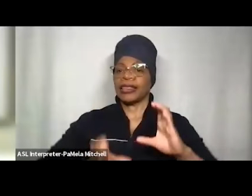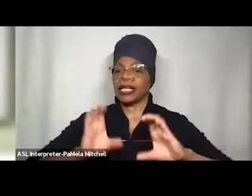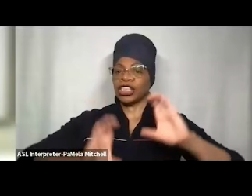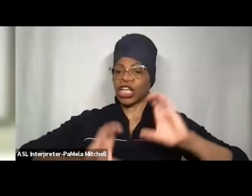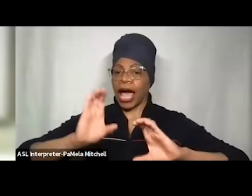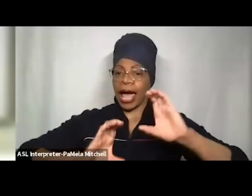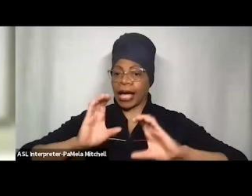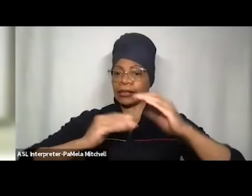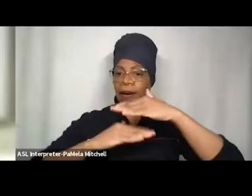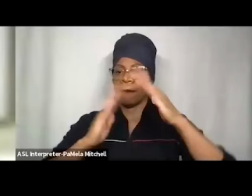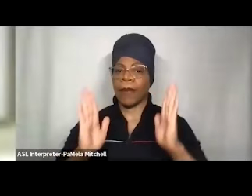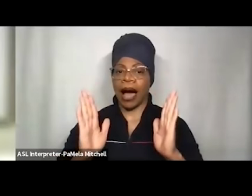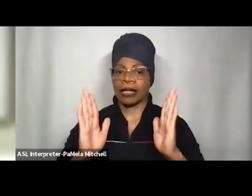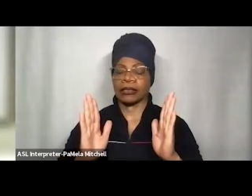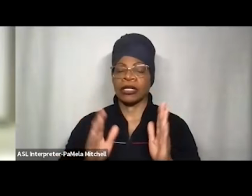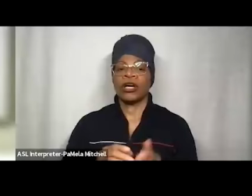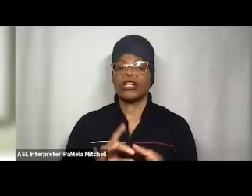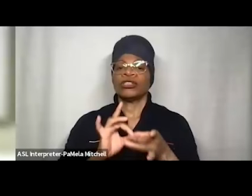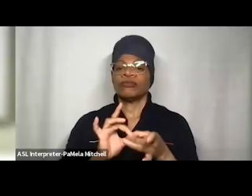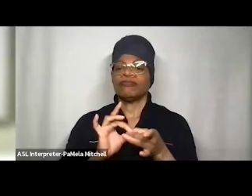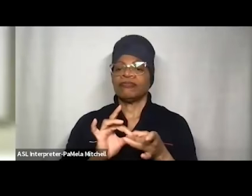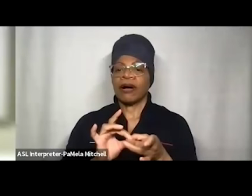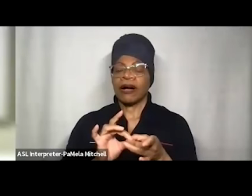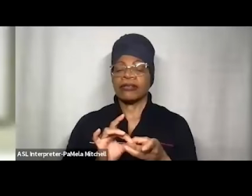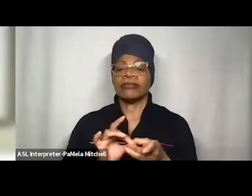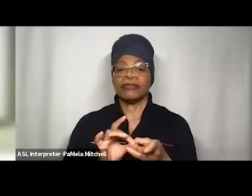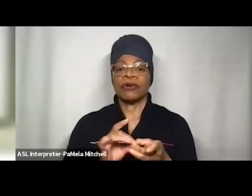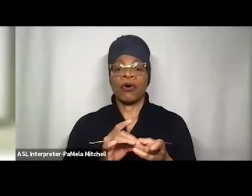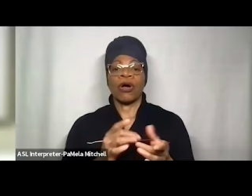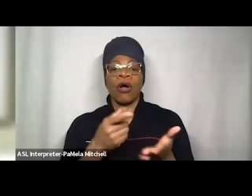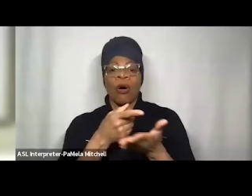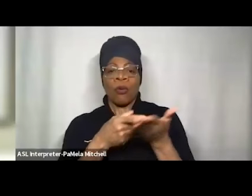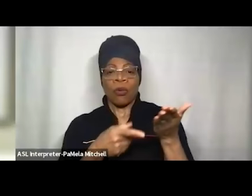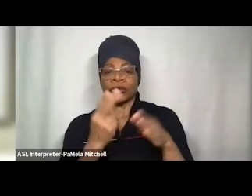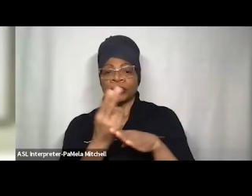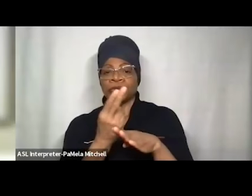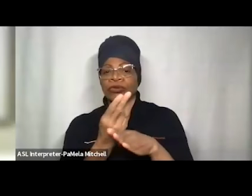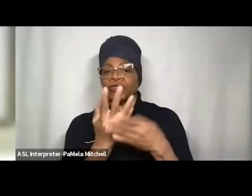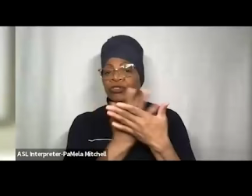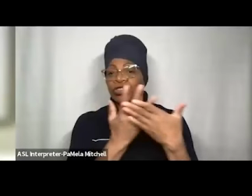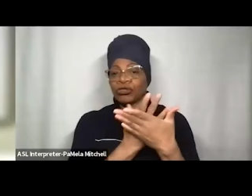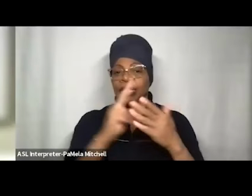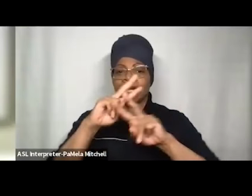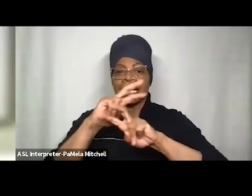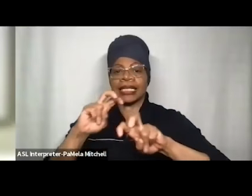about instruments, approaches for screening and assessment in the justice system for both substance use disorders